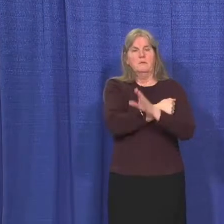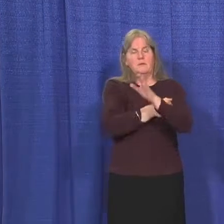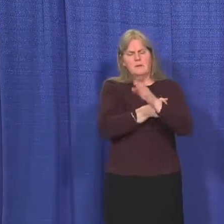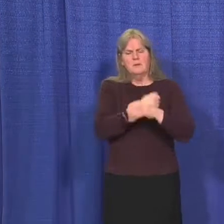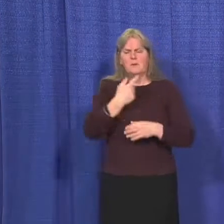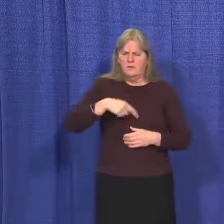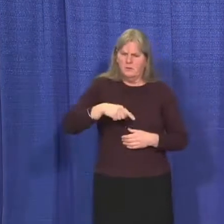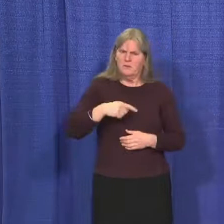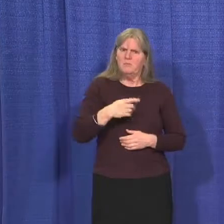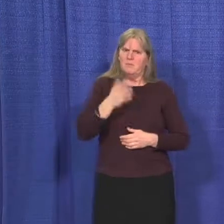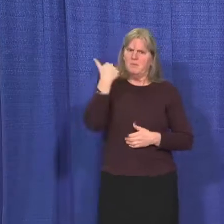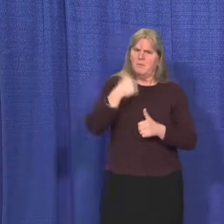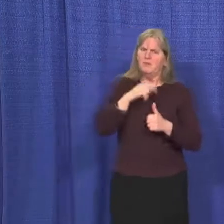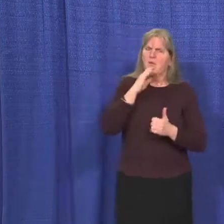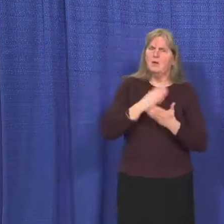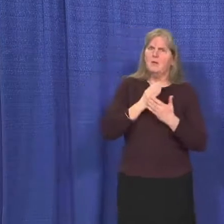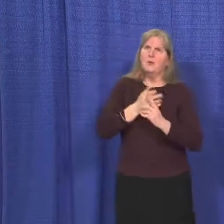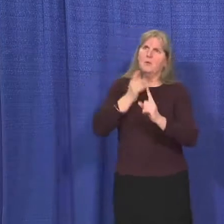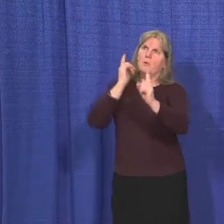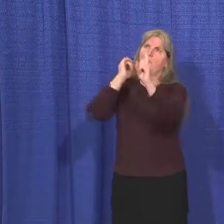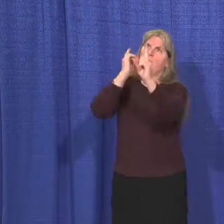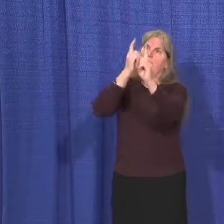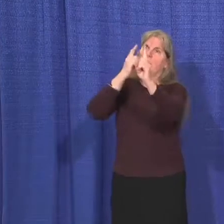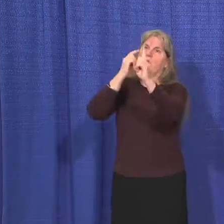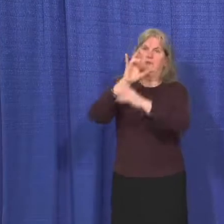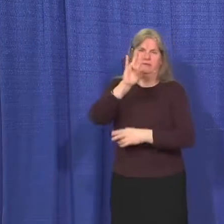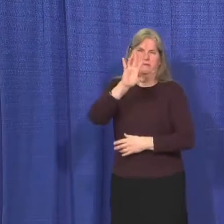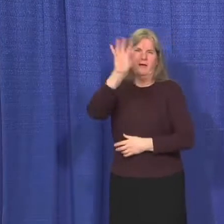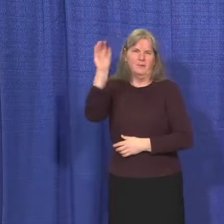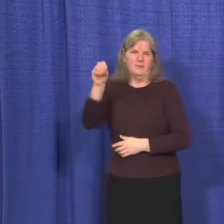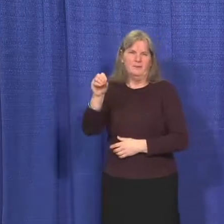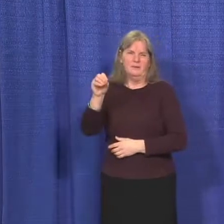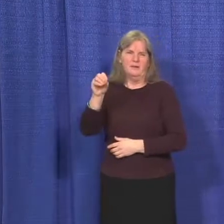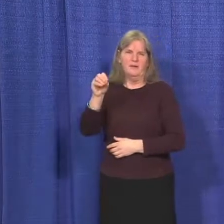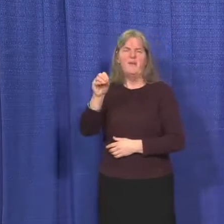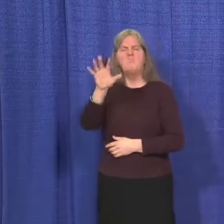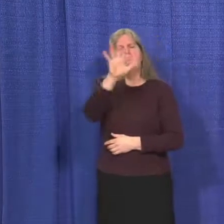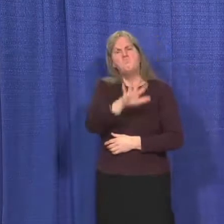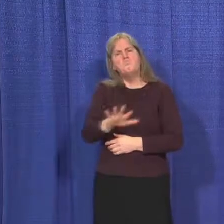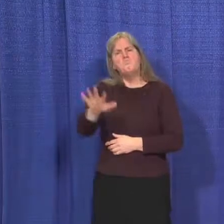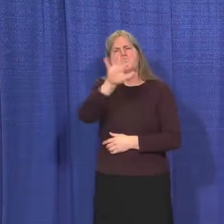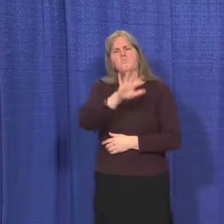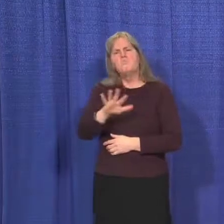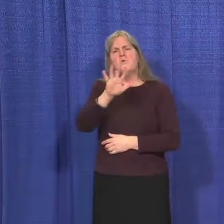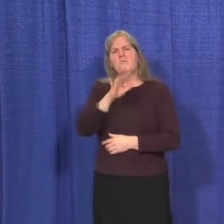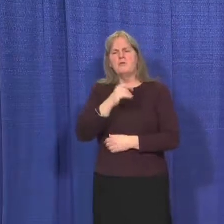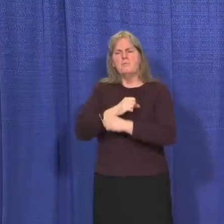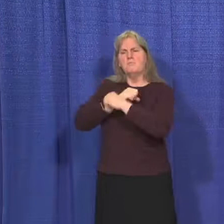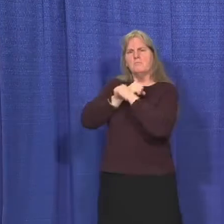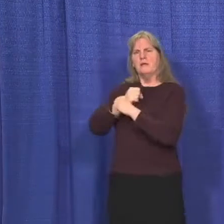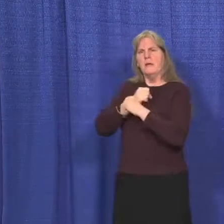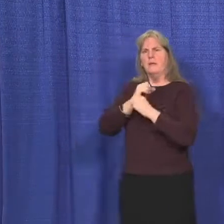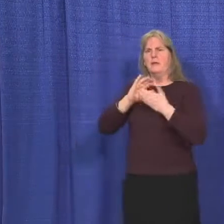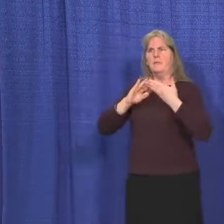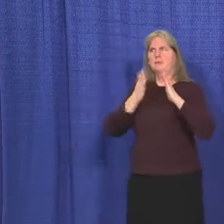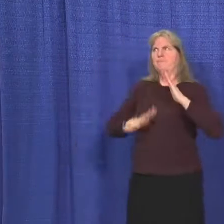We have talked about 75 percent of eligible Yukoners vaccinated as some approximation to give us overall production as a